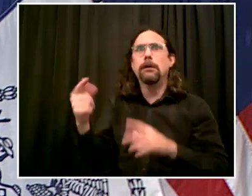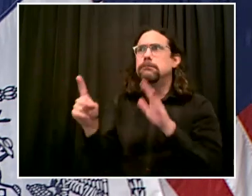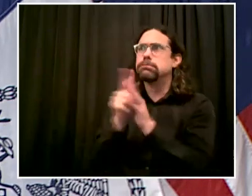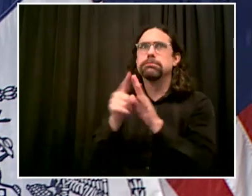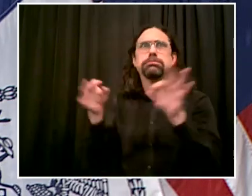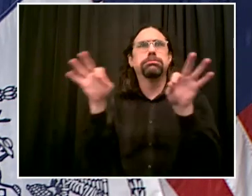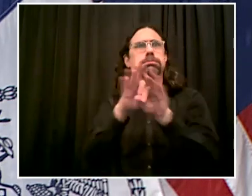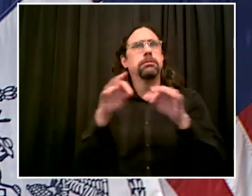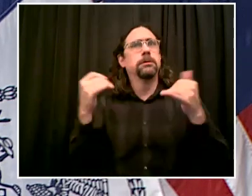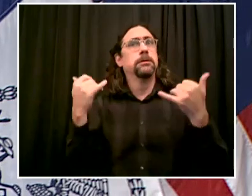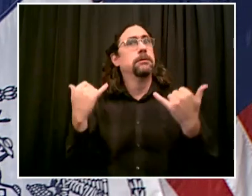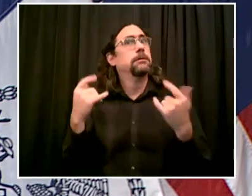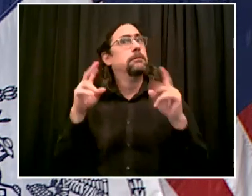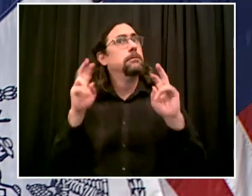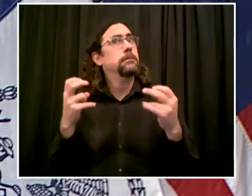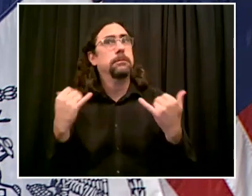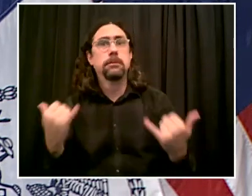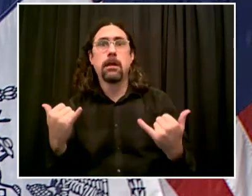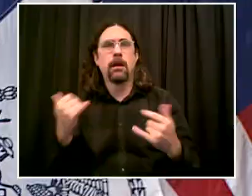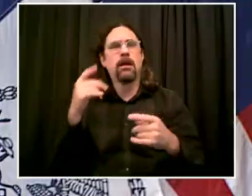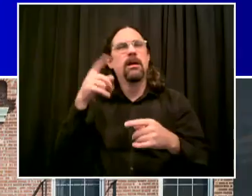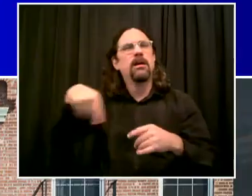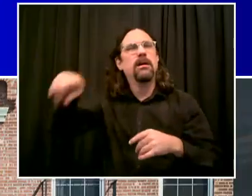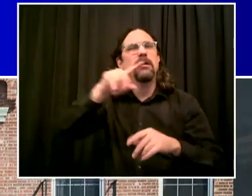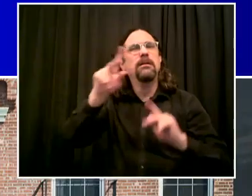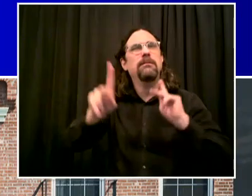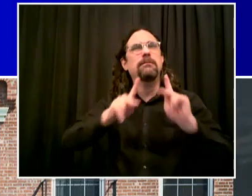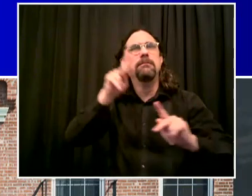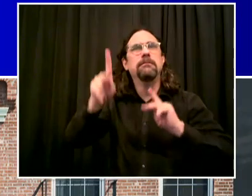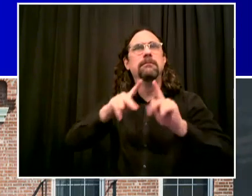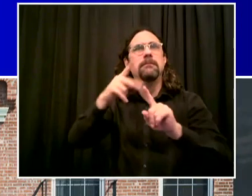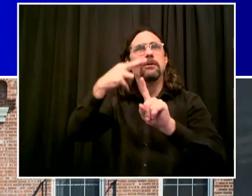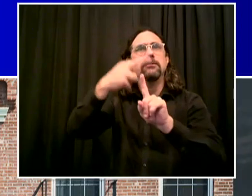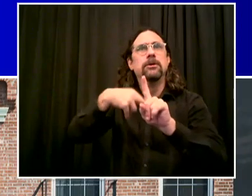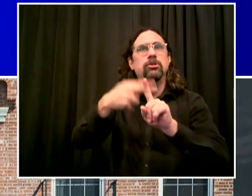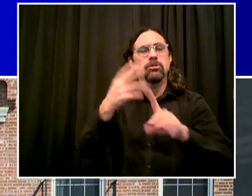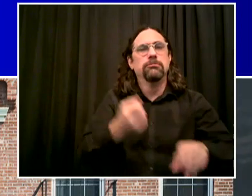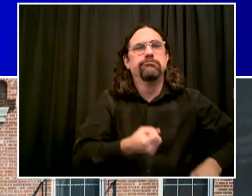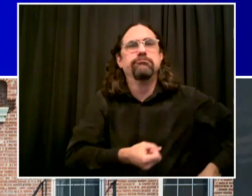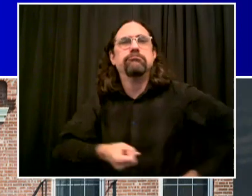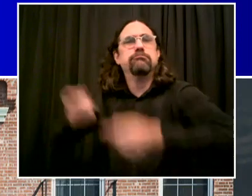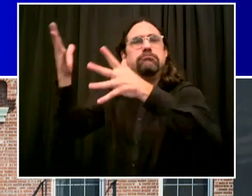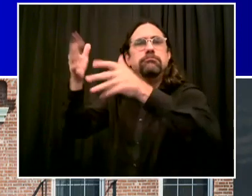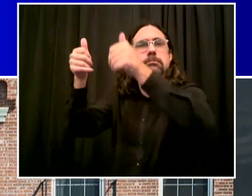THERE HAS BEEN QUESTIONS ABOUT EVICTIONS. IT IS ON THE MINDS OF TOUHSANDS OF